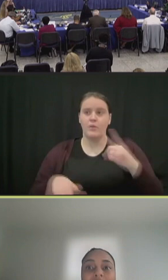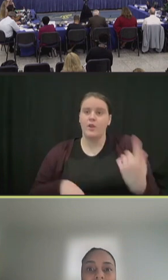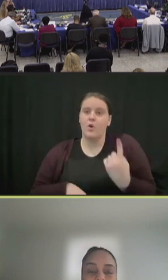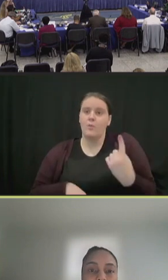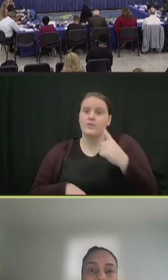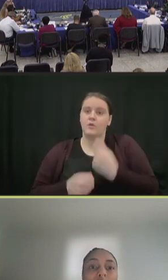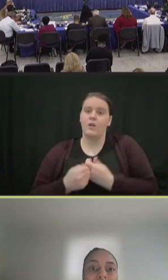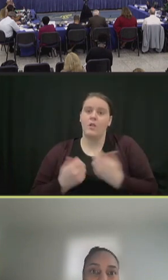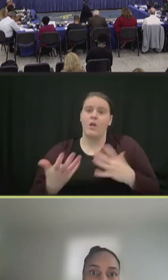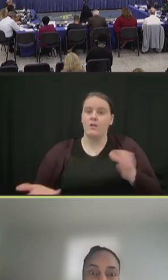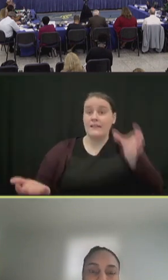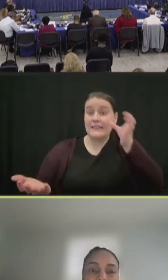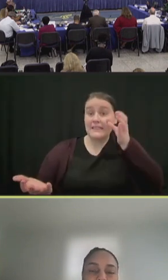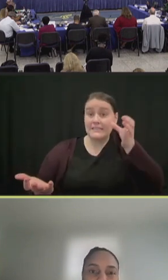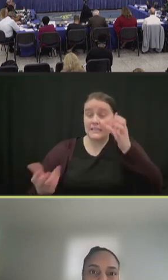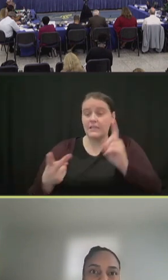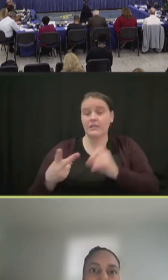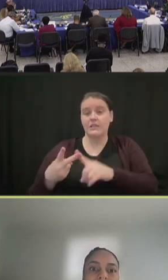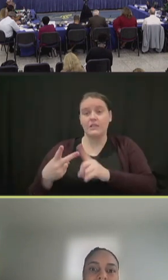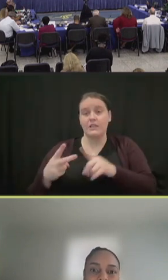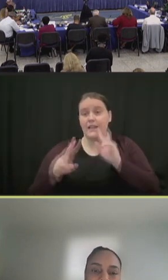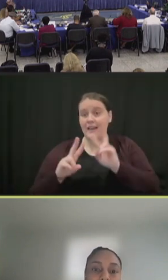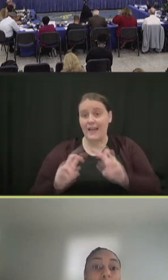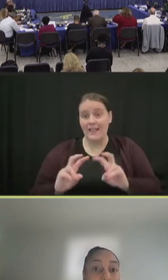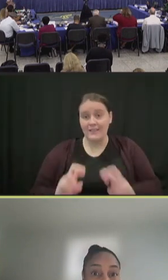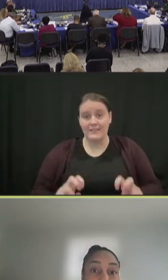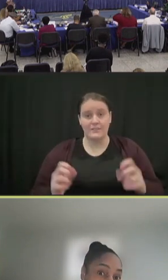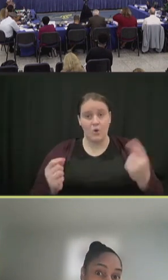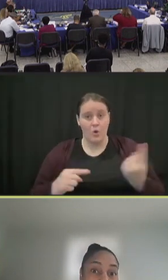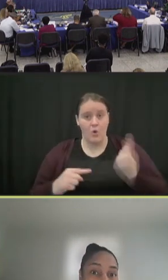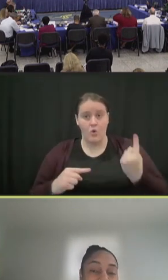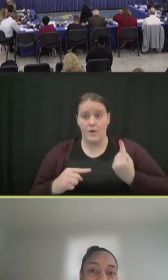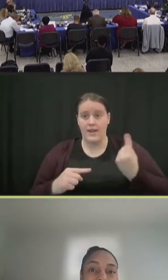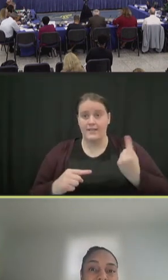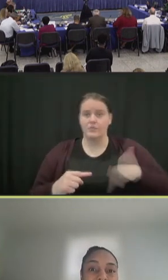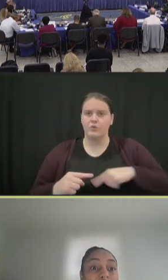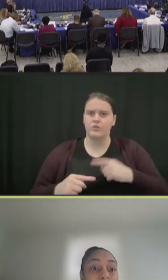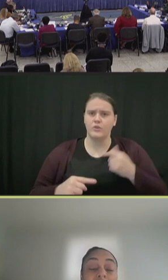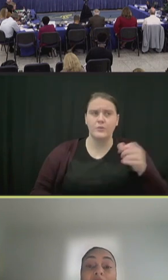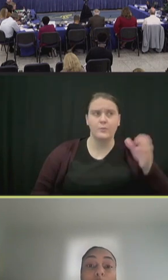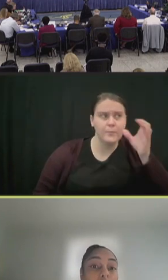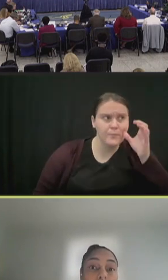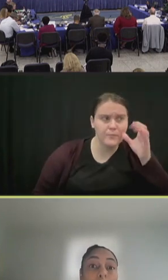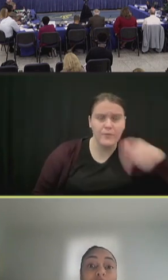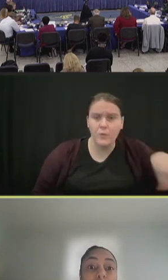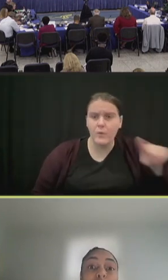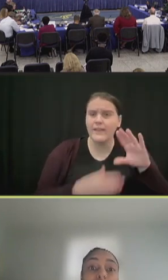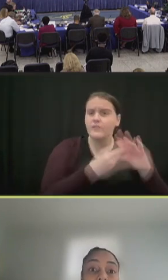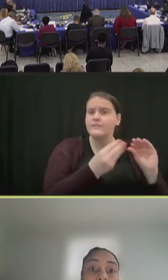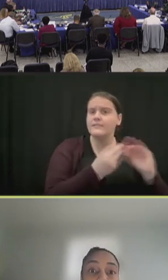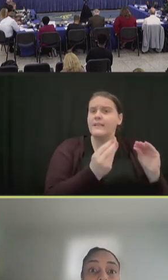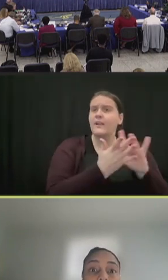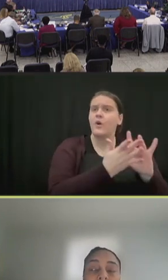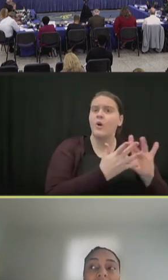It's all the time, we are looking at what people are saying online. What are people searching for,